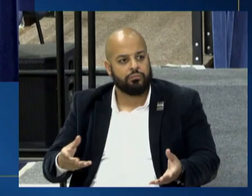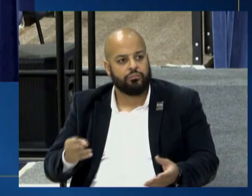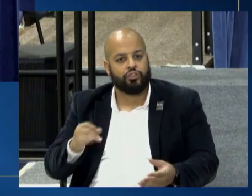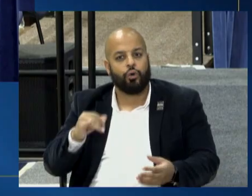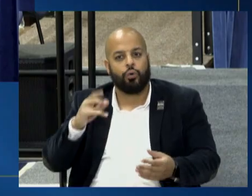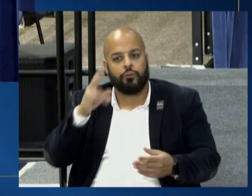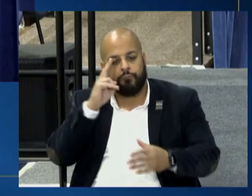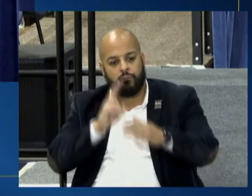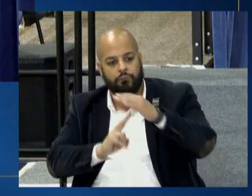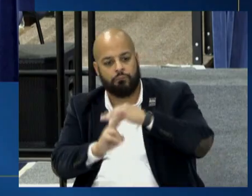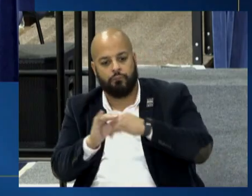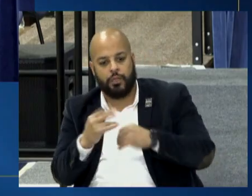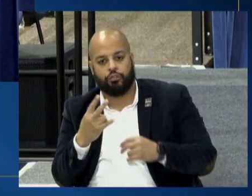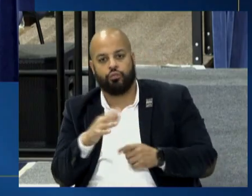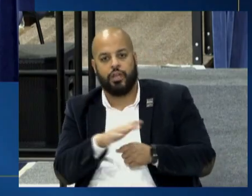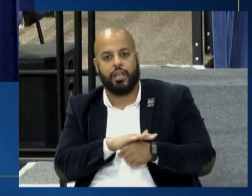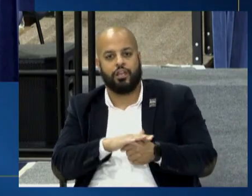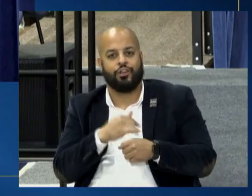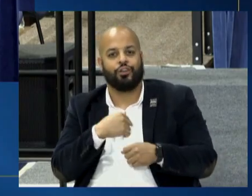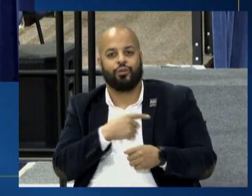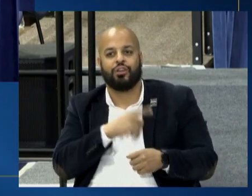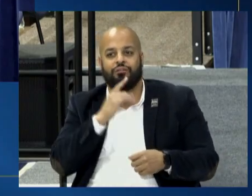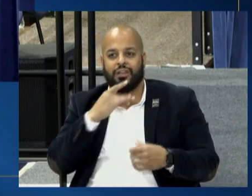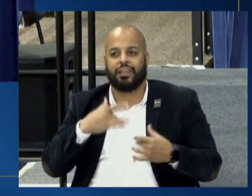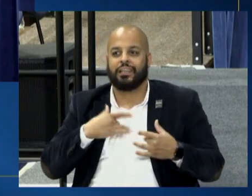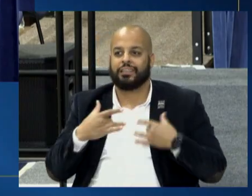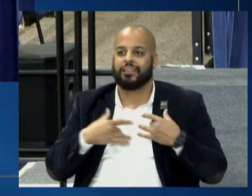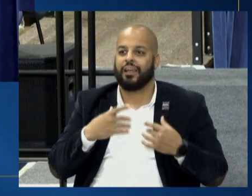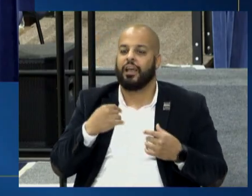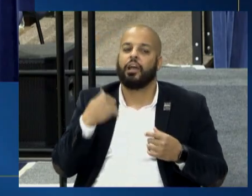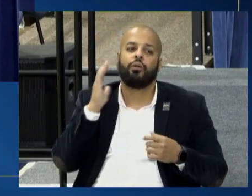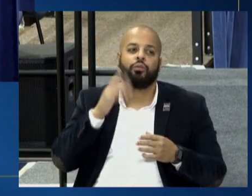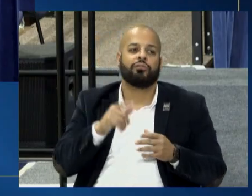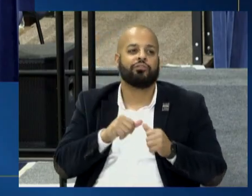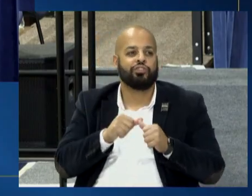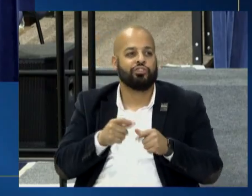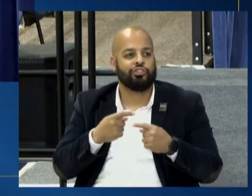we're very, very excited. And then we'll continue to try to build out across the